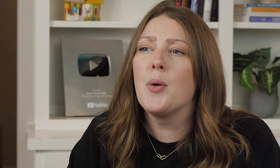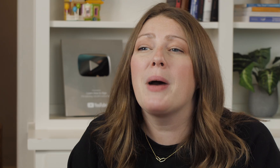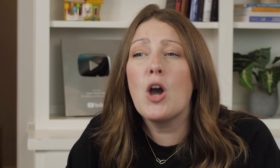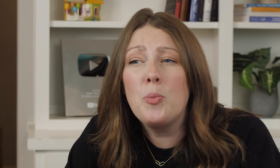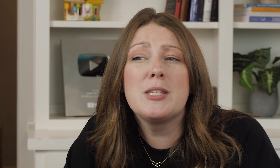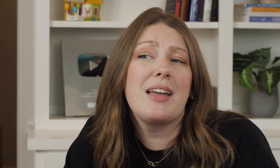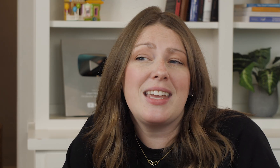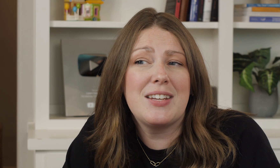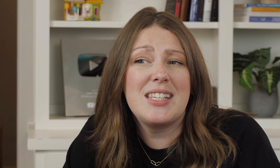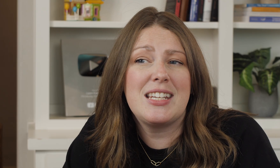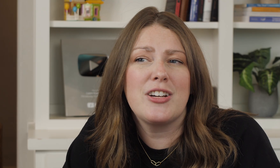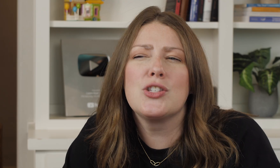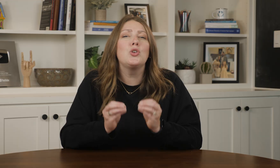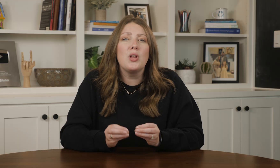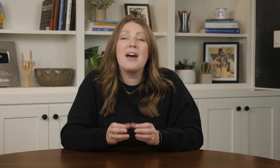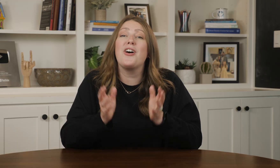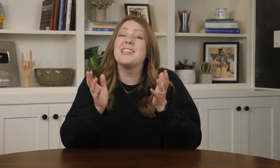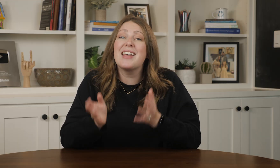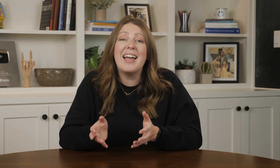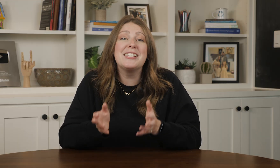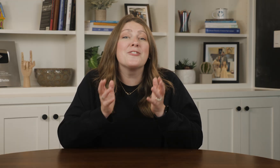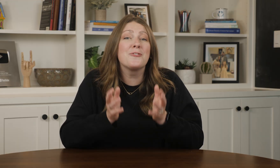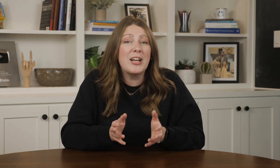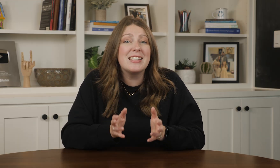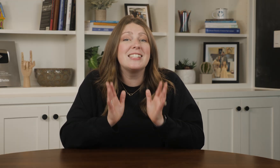My hope is by the end of this series, you'll have all the signs, phrases,